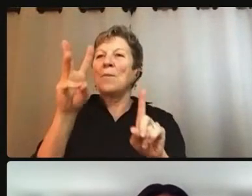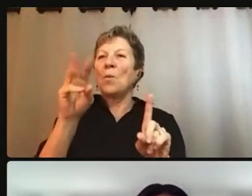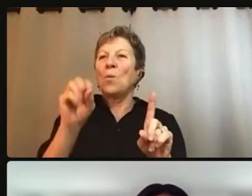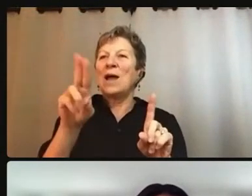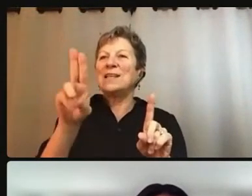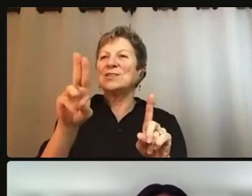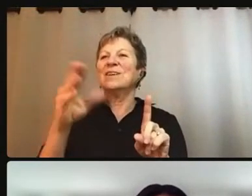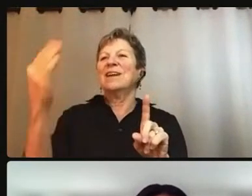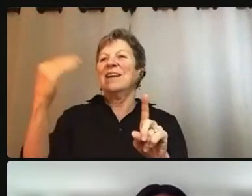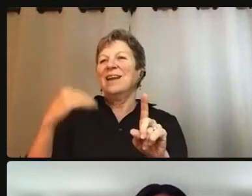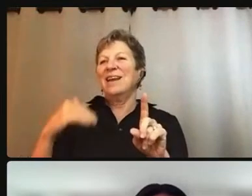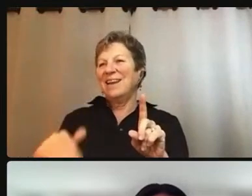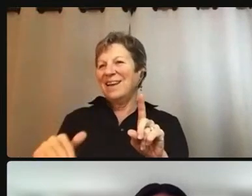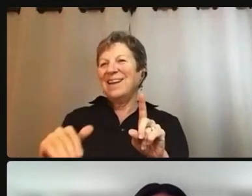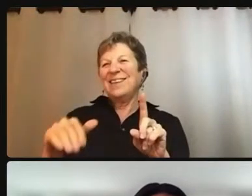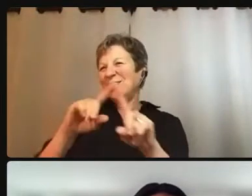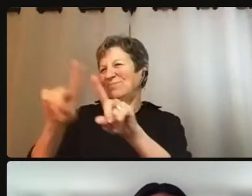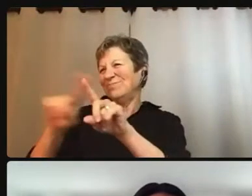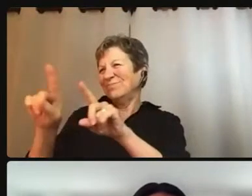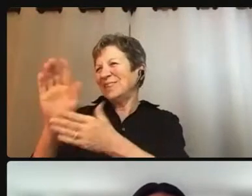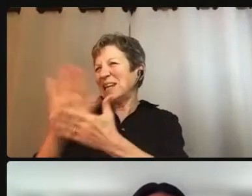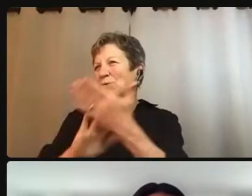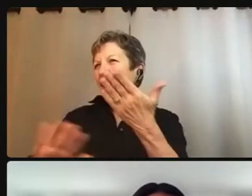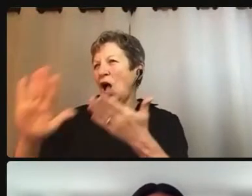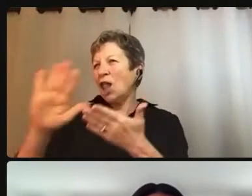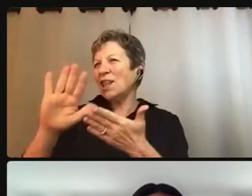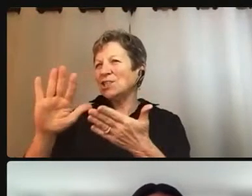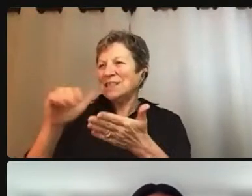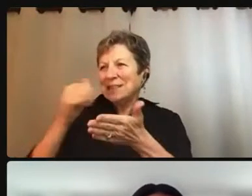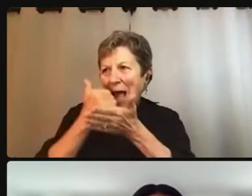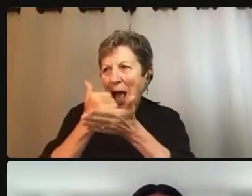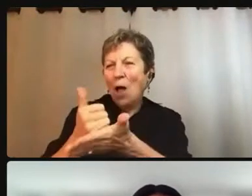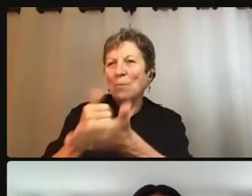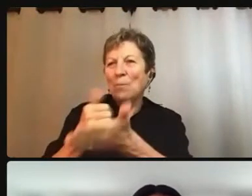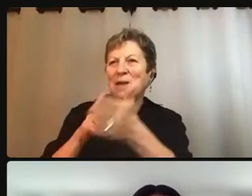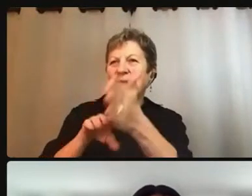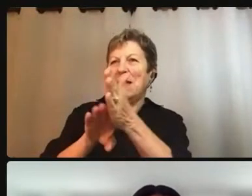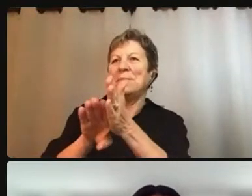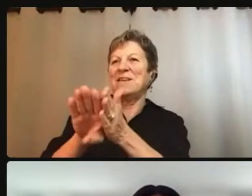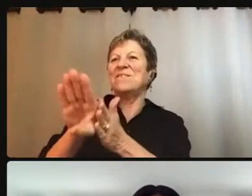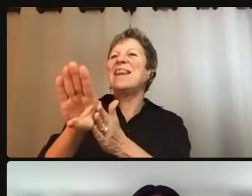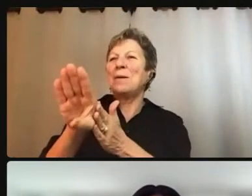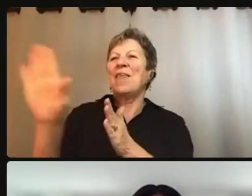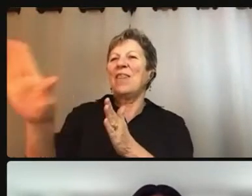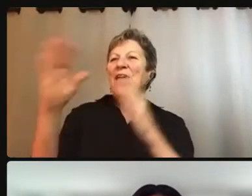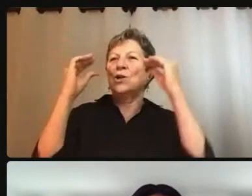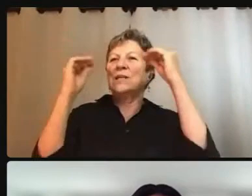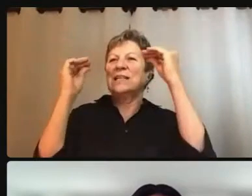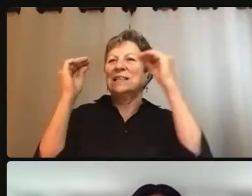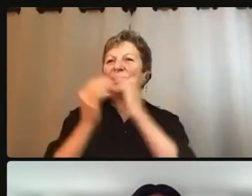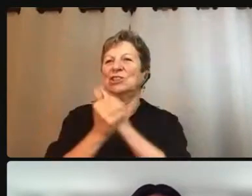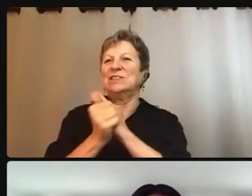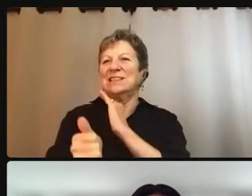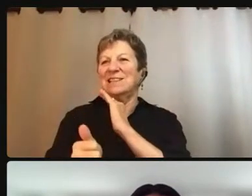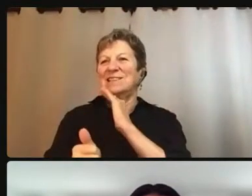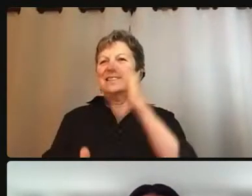TEACHER SUPERVISOR MATTER FOR COLLEGE STUDENTS FROM WESTERN